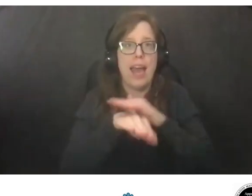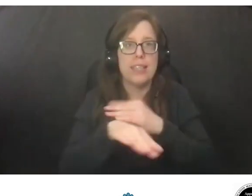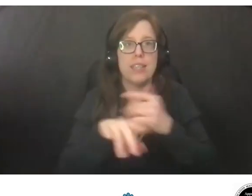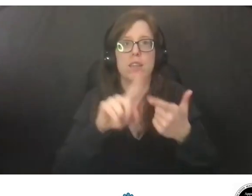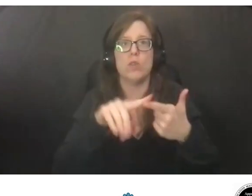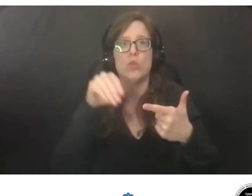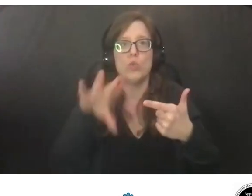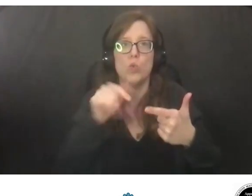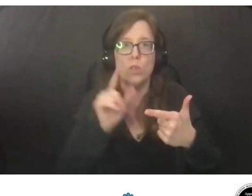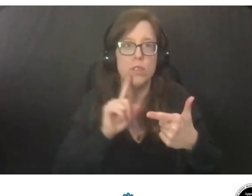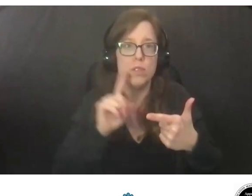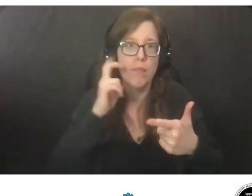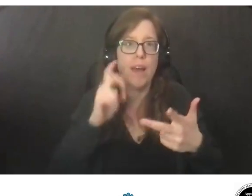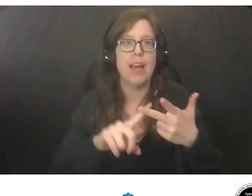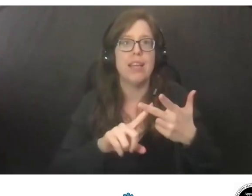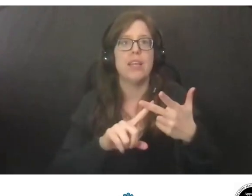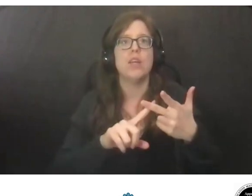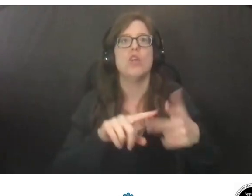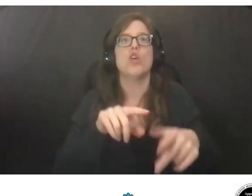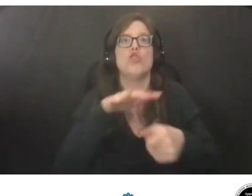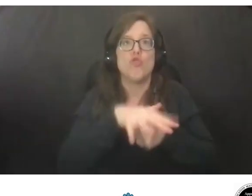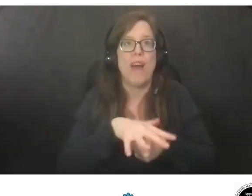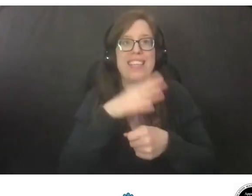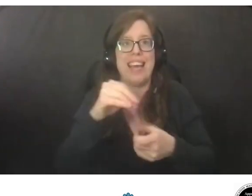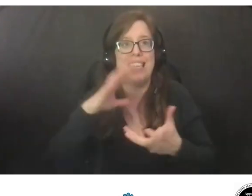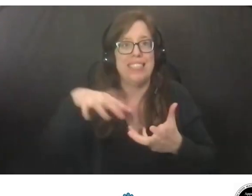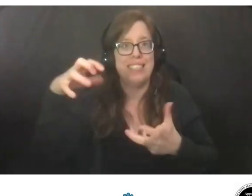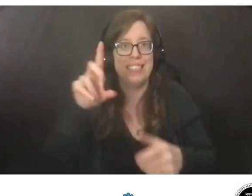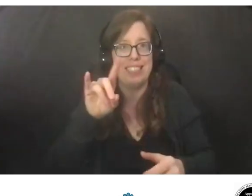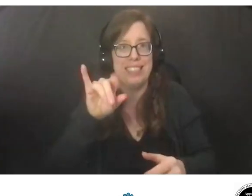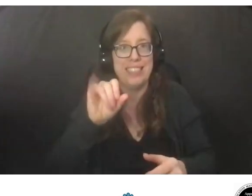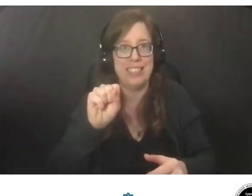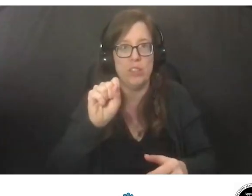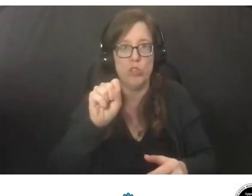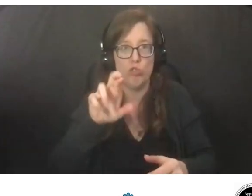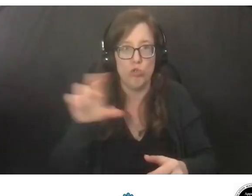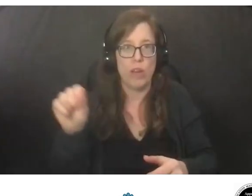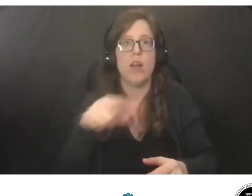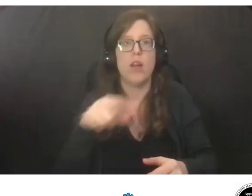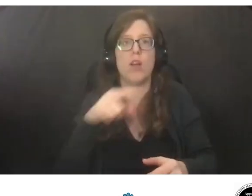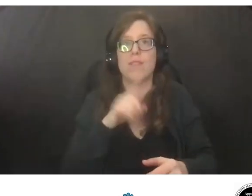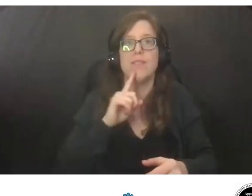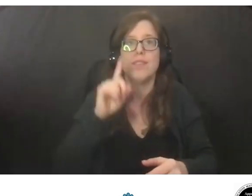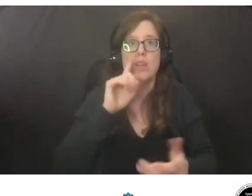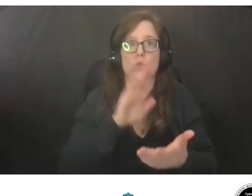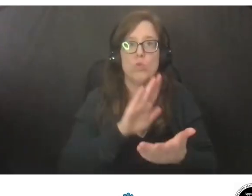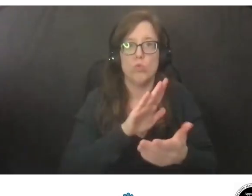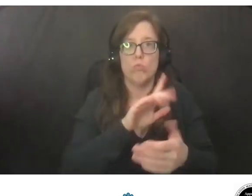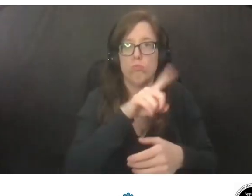on stress and distress. We actually have a tool on the Texas Deafblind Project website called